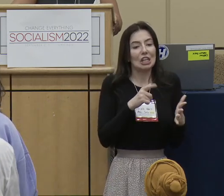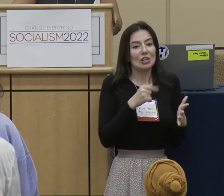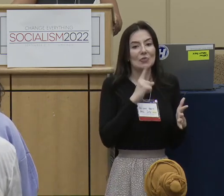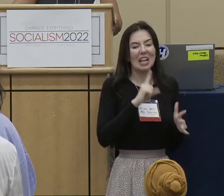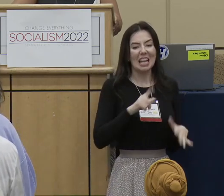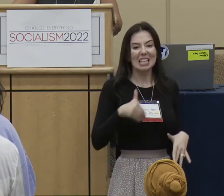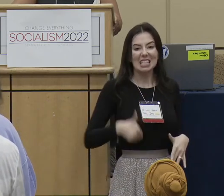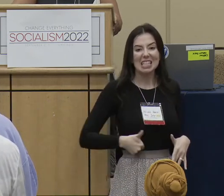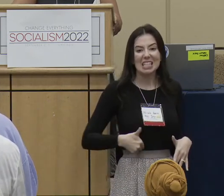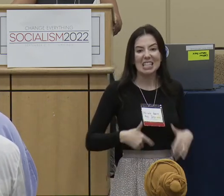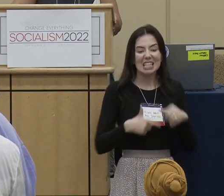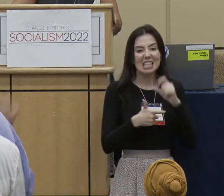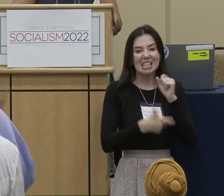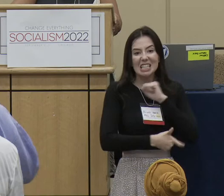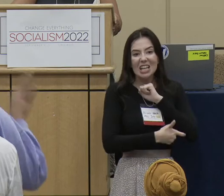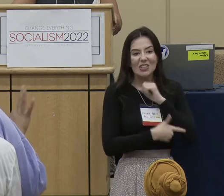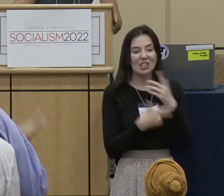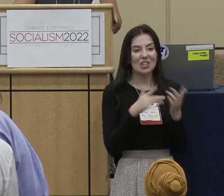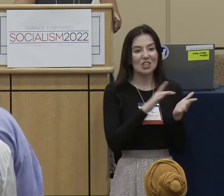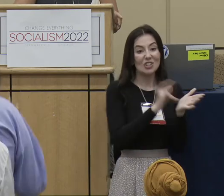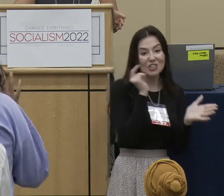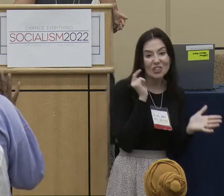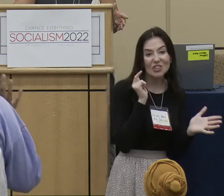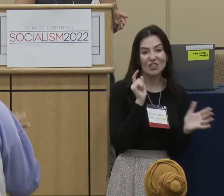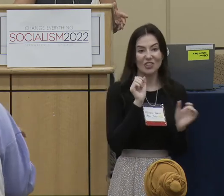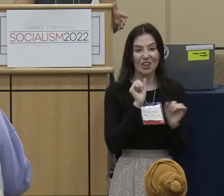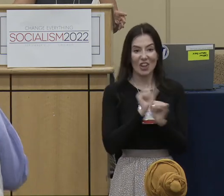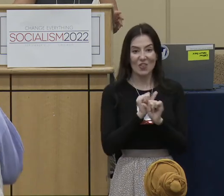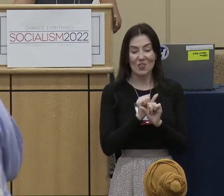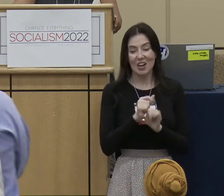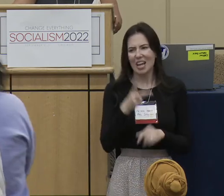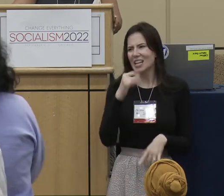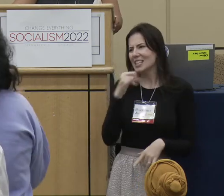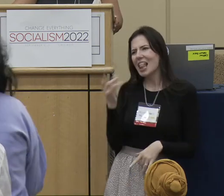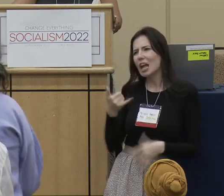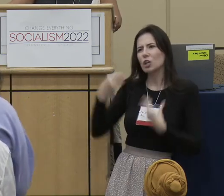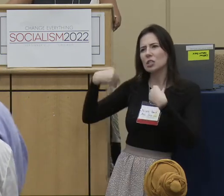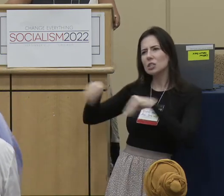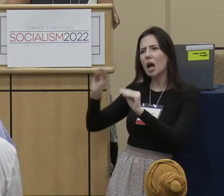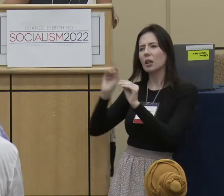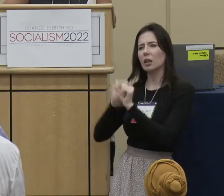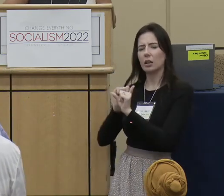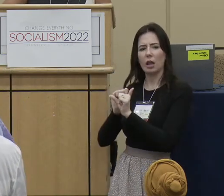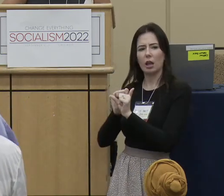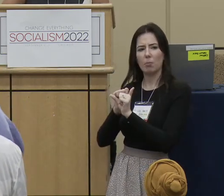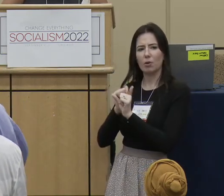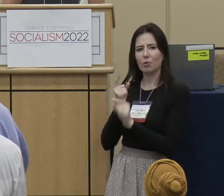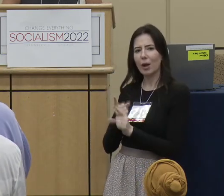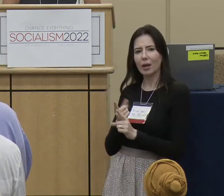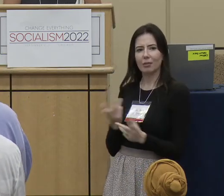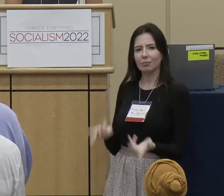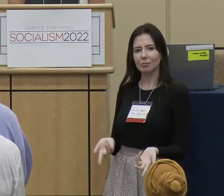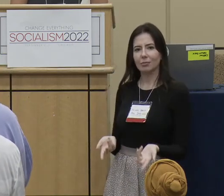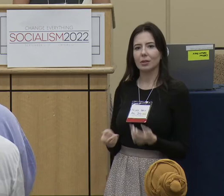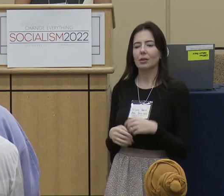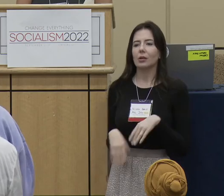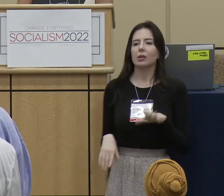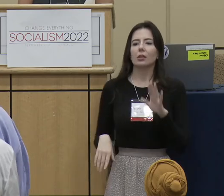the employer is incentivized to exploit your labor and how difficult it is . ≫ BARBARA: Sounds like you're